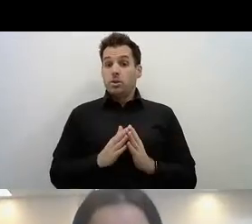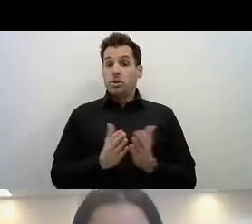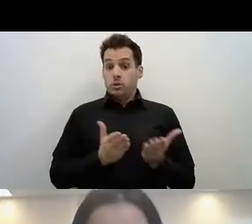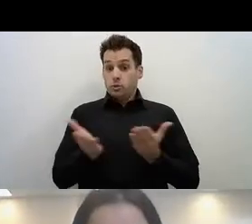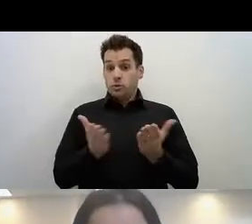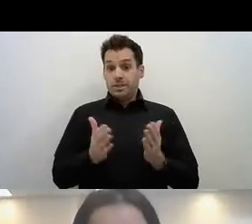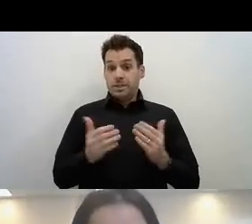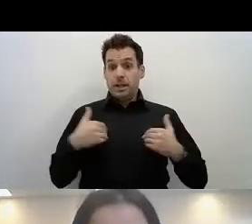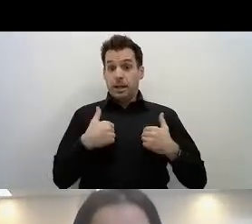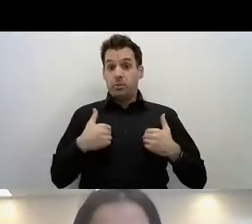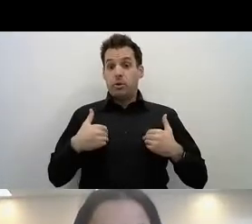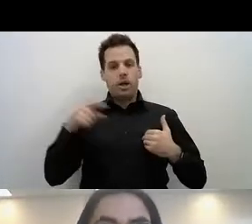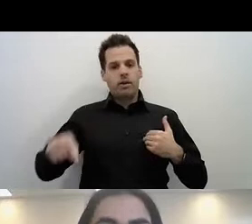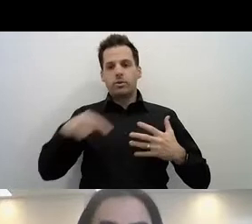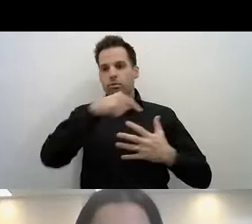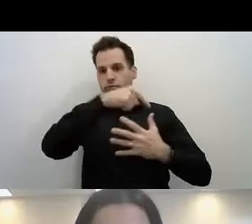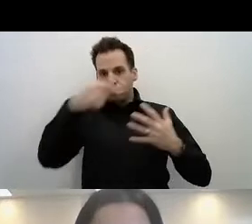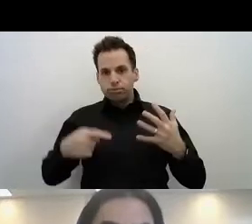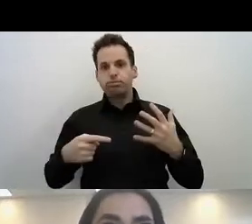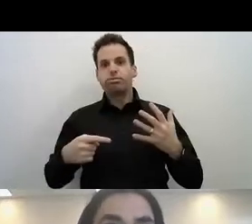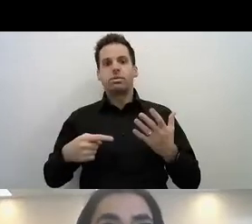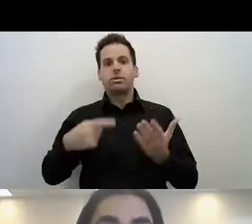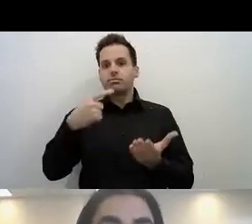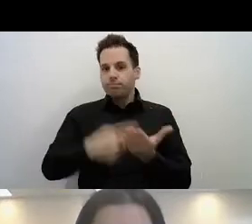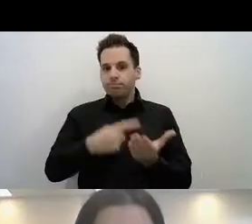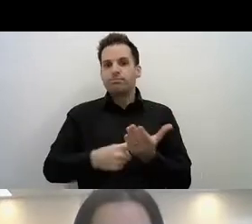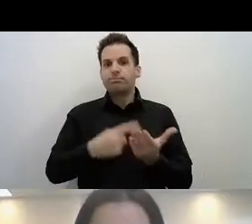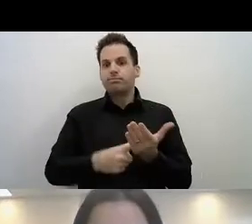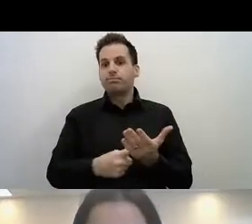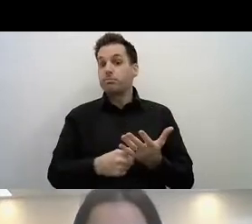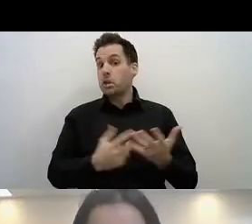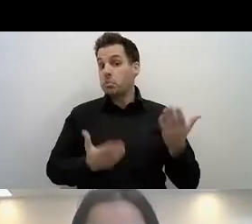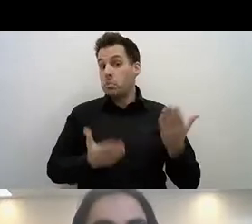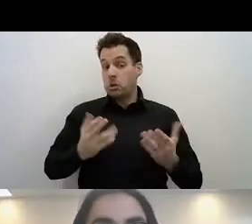include the fact that service animals may not always be called service animals they could be